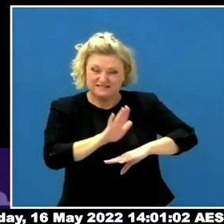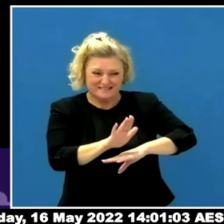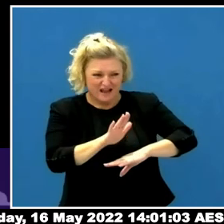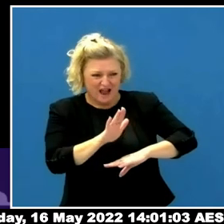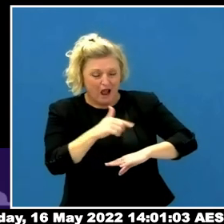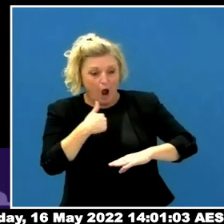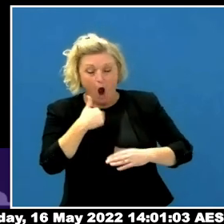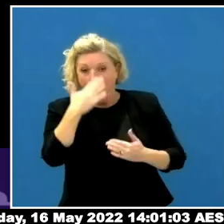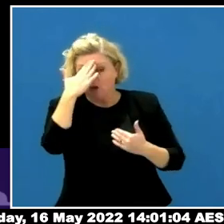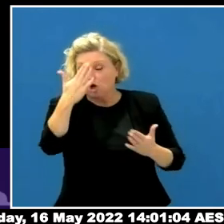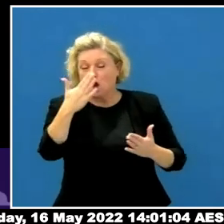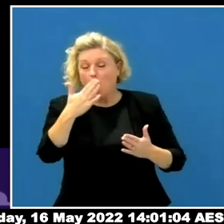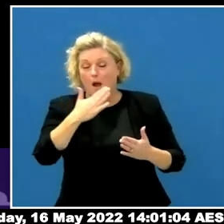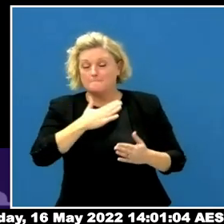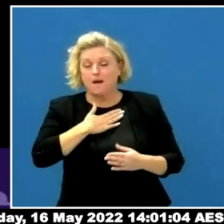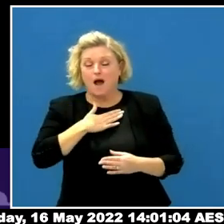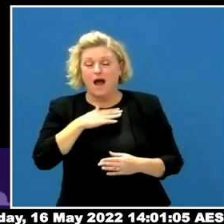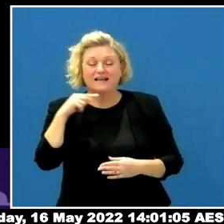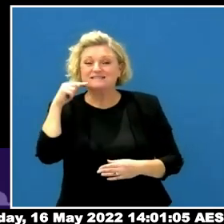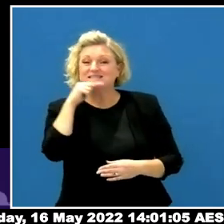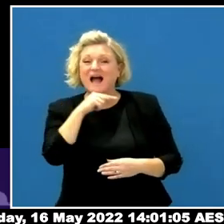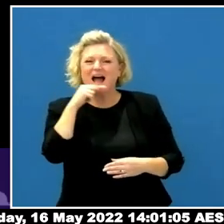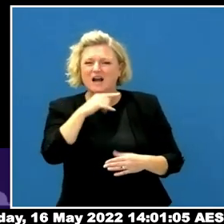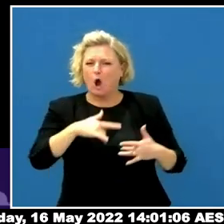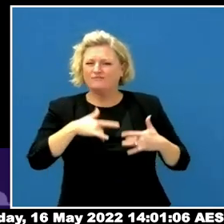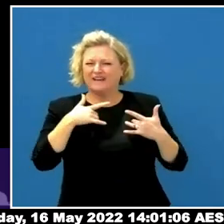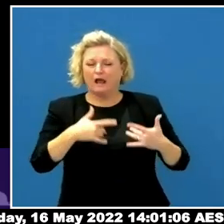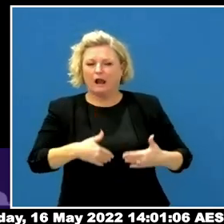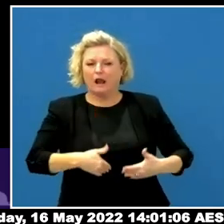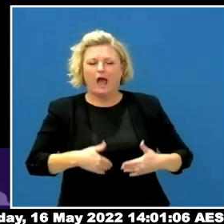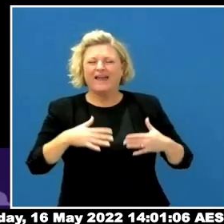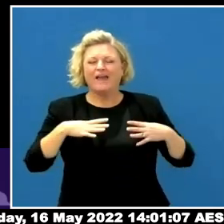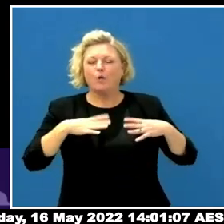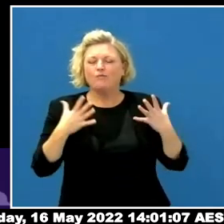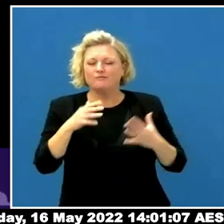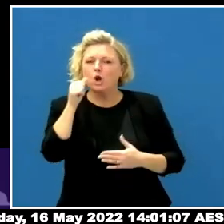he sort of knew what time after he had, you know, been dressed and had breakfast and all